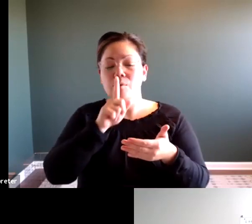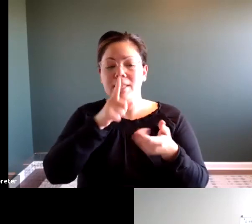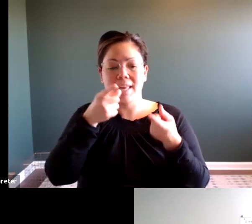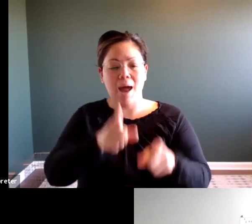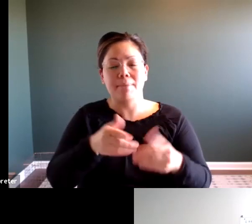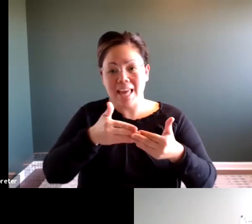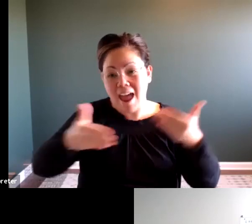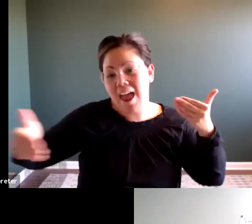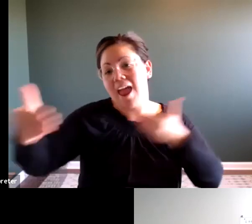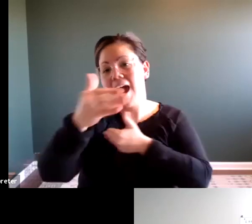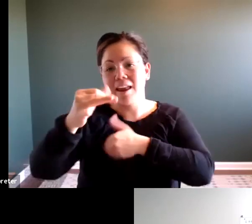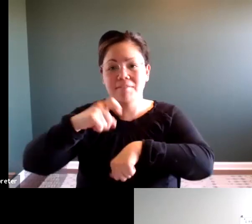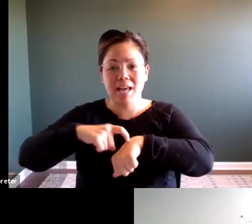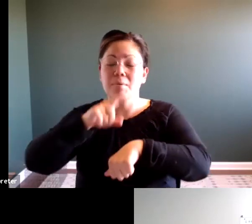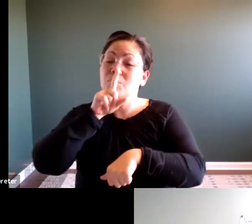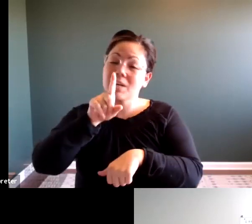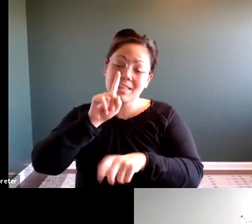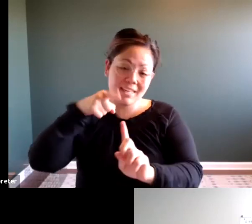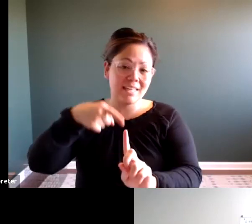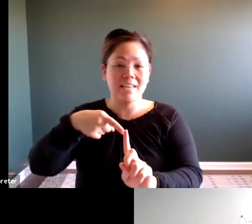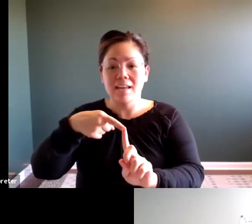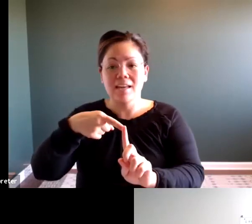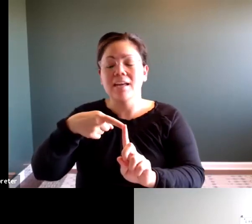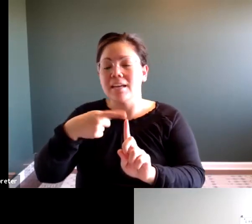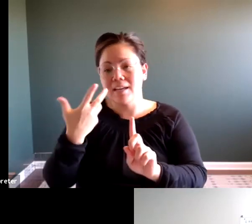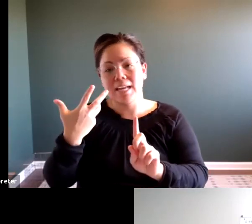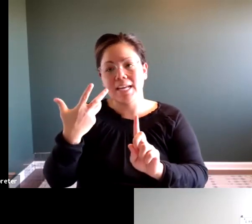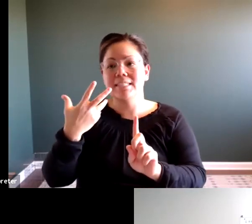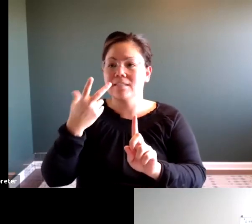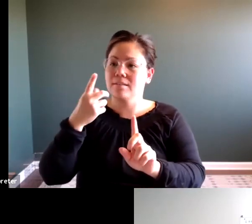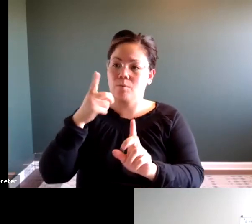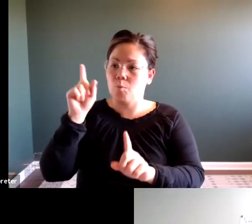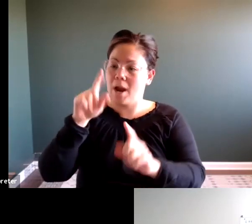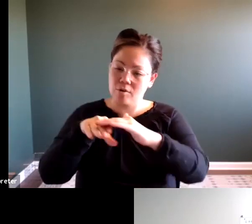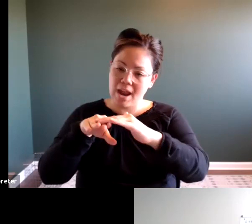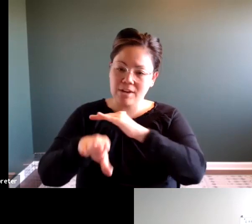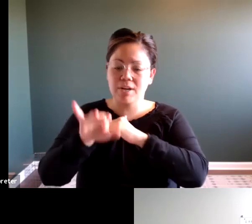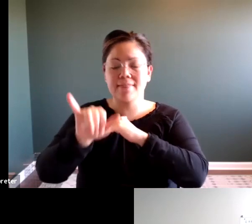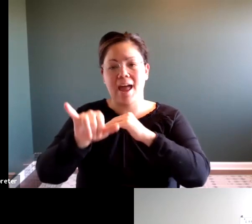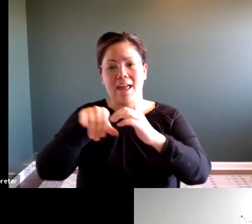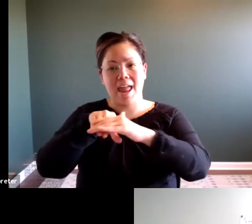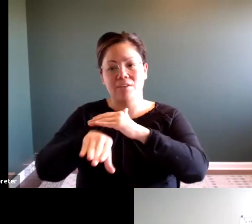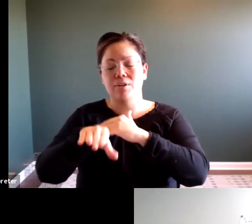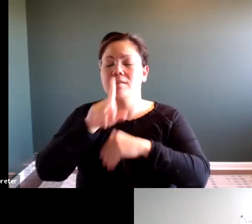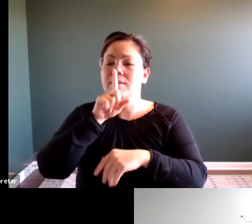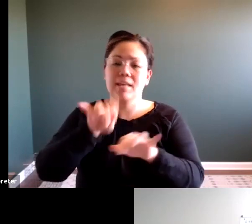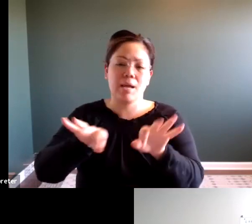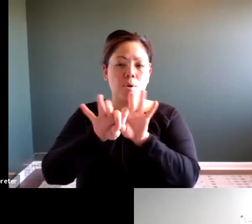So I think it really more is that point of entry that really matters. And like I mentioned, even with testing